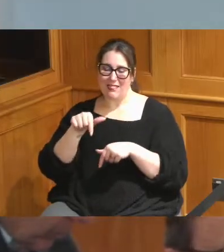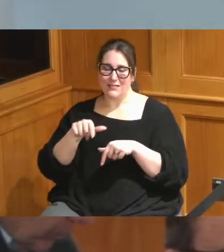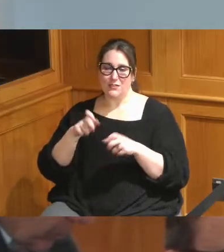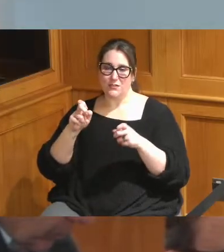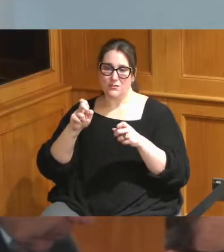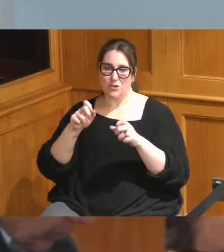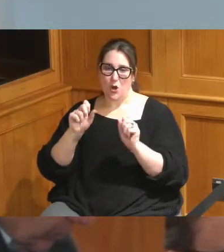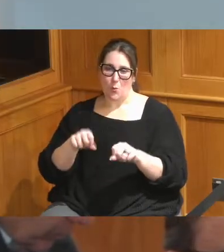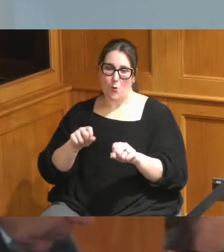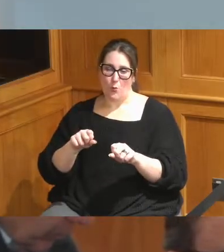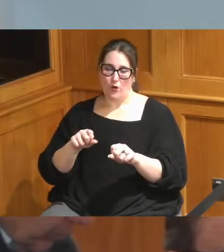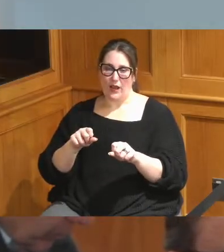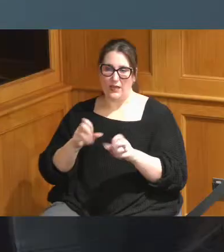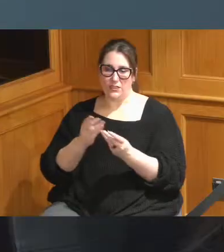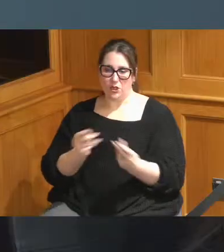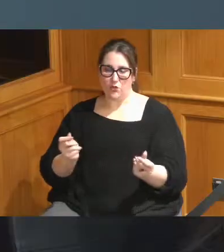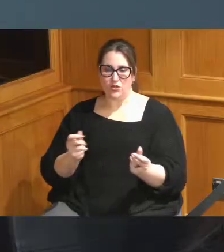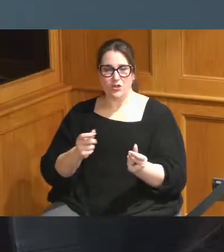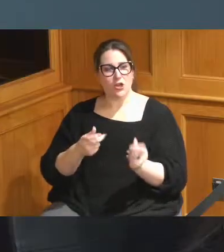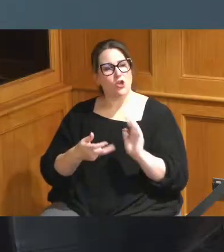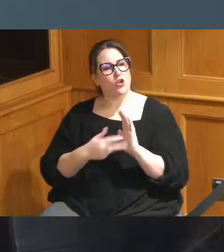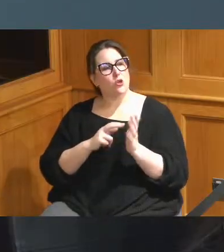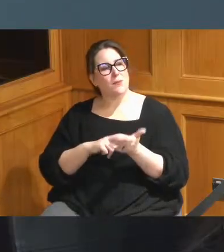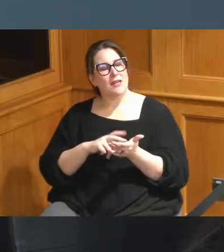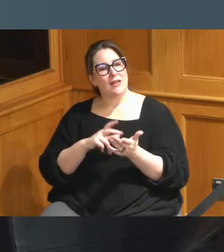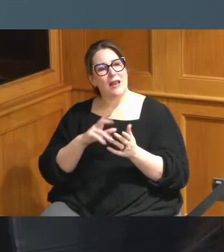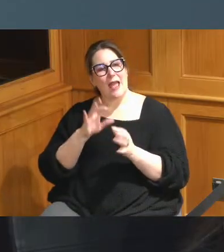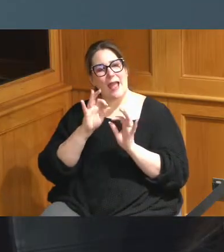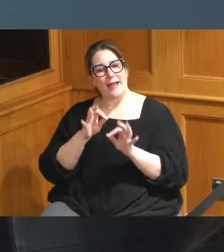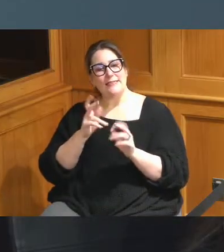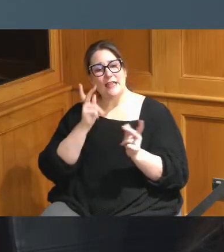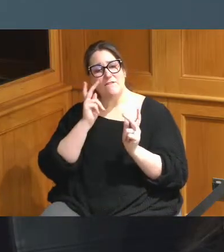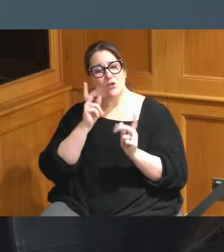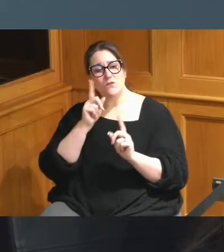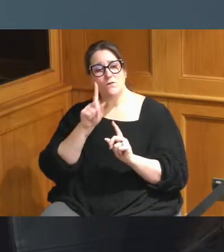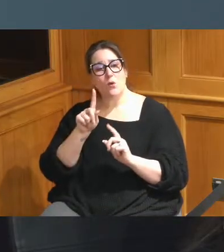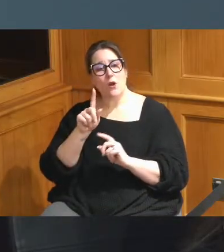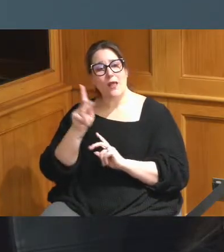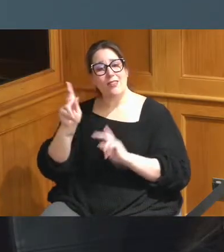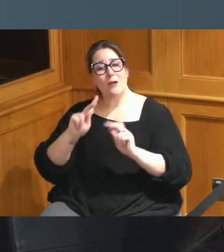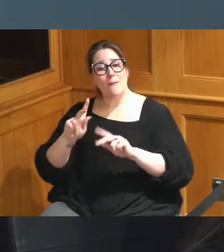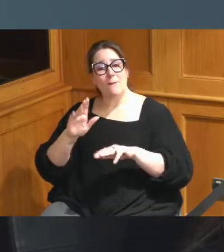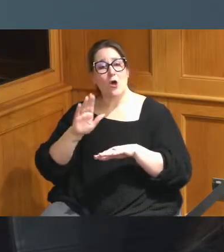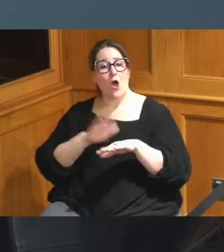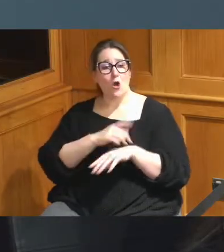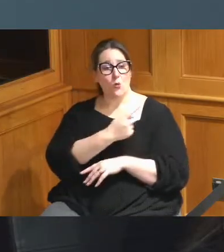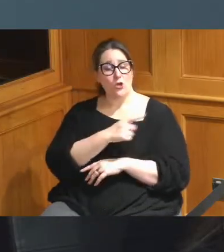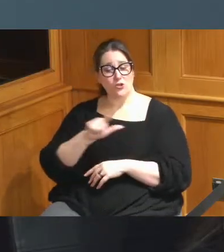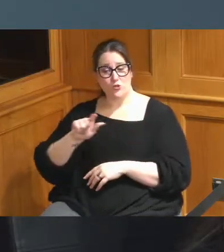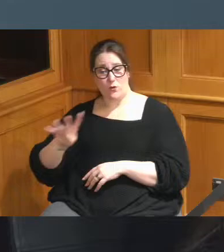would you say excellent views excellent views for those people on one and 24? What about the other